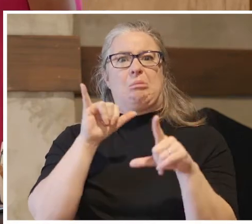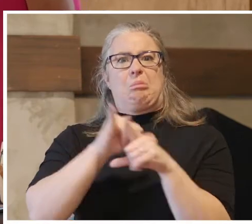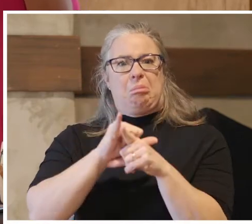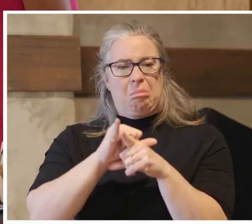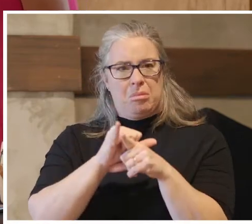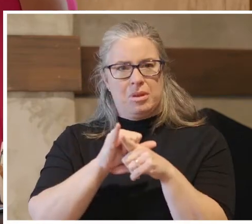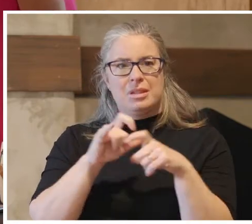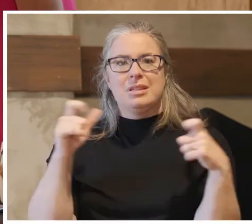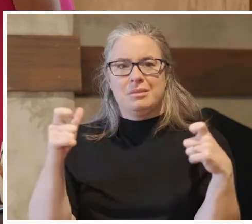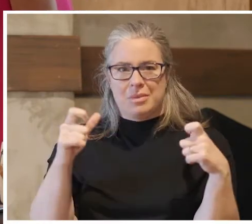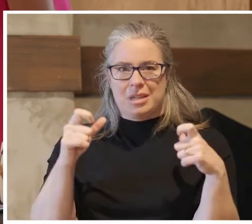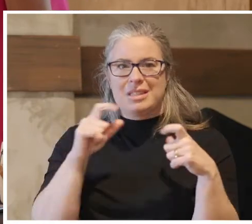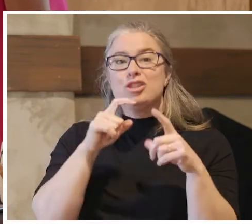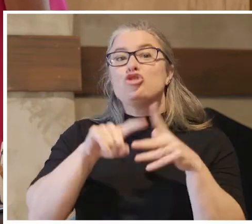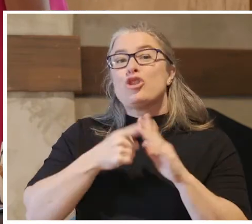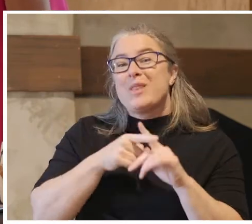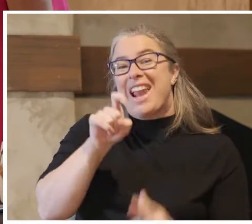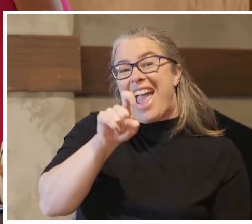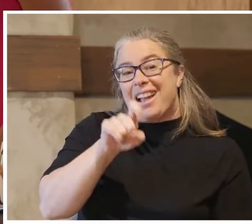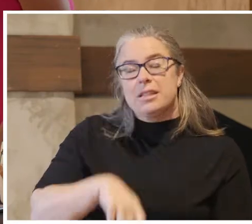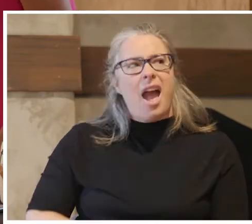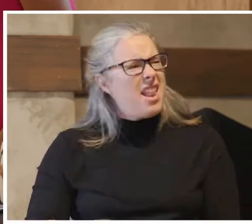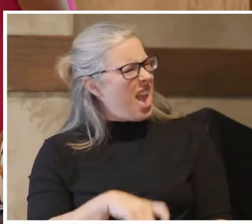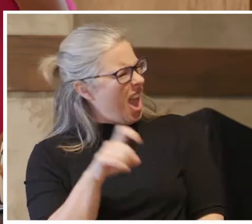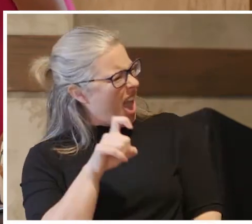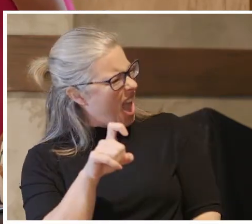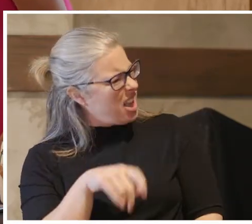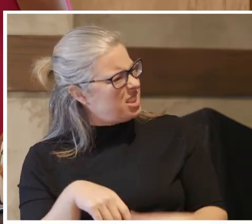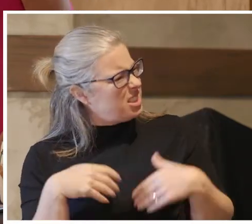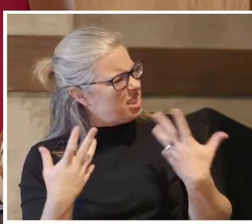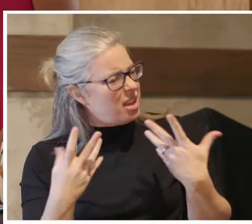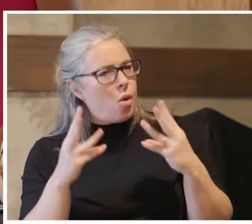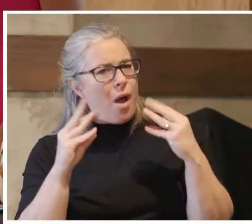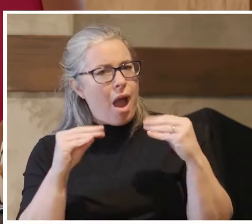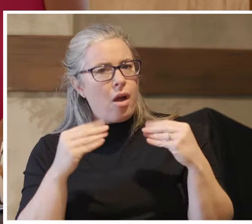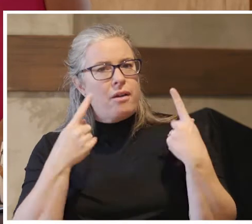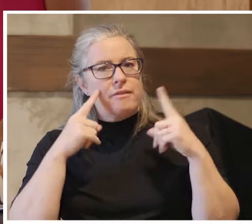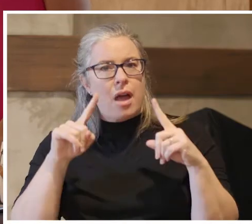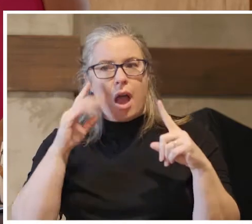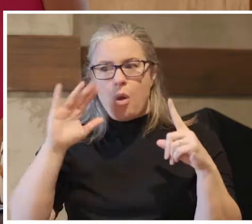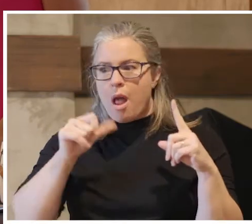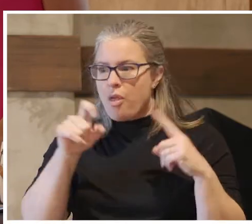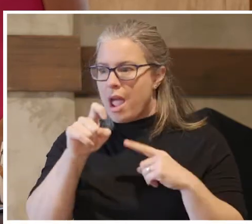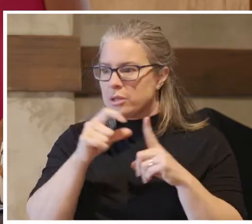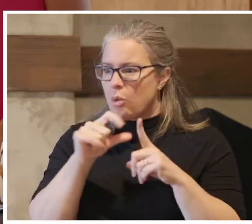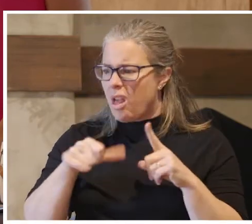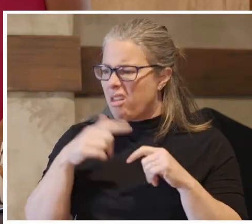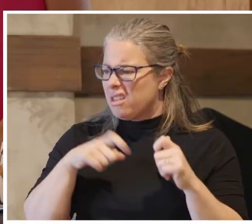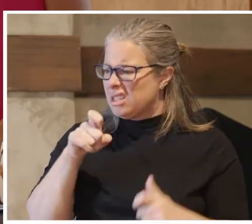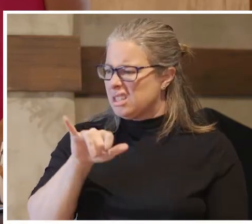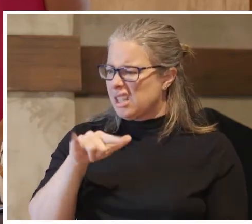it's a pretty cool word, it starts with an X, which is really neat. - An X? Uh-huh. - Wow, finally I know another X word other than xylophone.